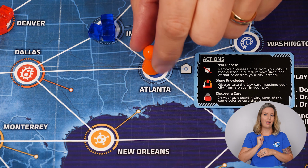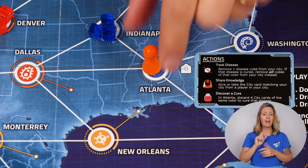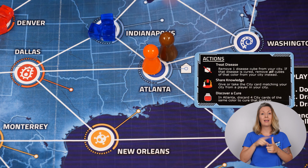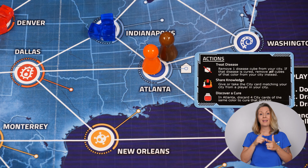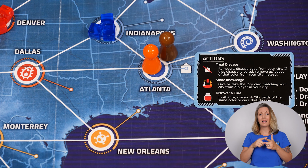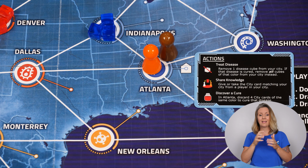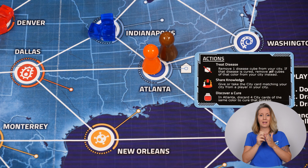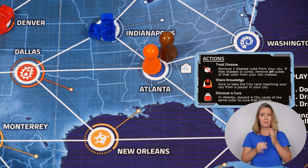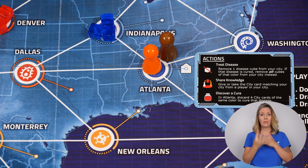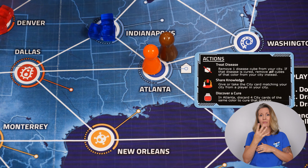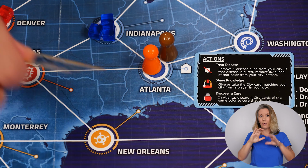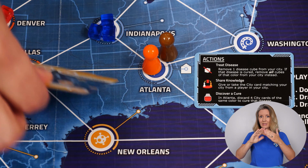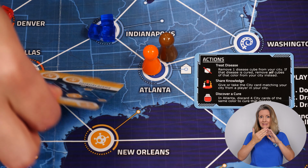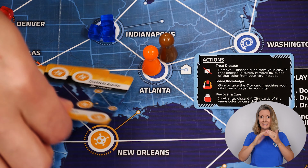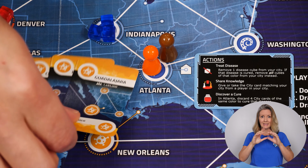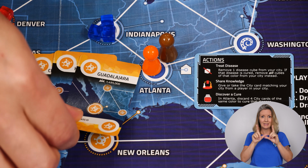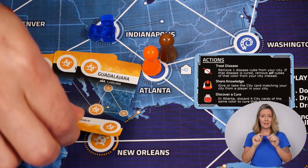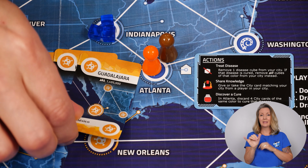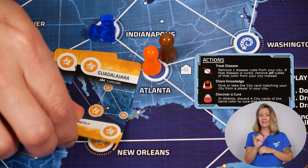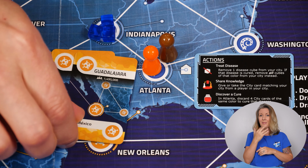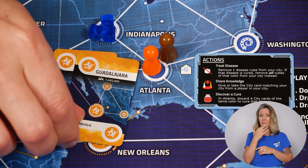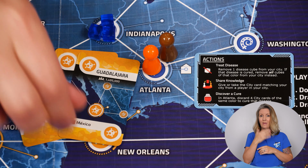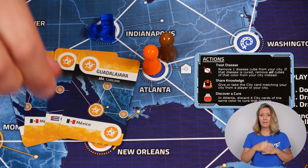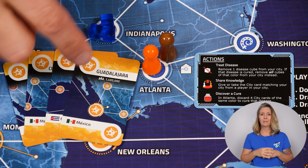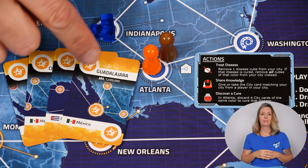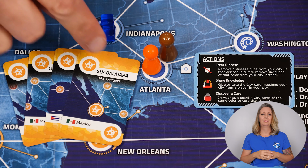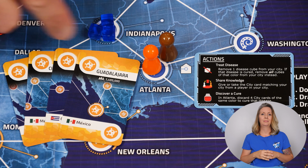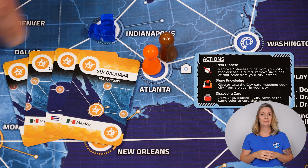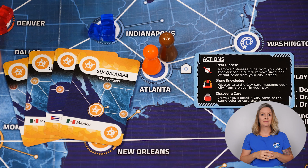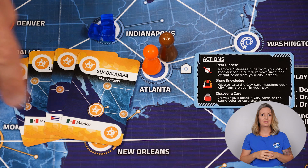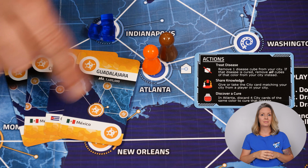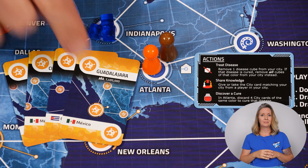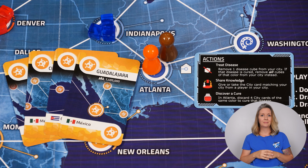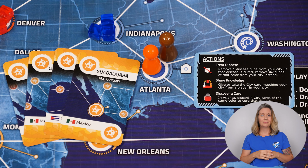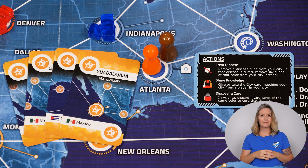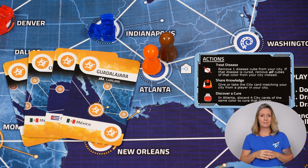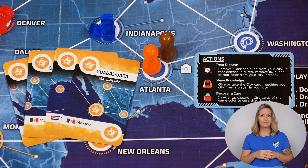Atlanta, and then you must discard 4 city cards all showing the same disease color.